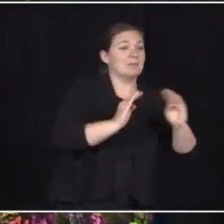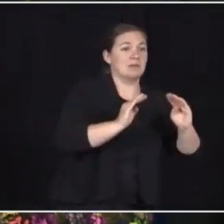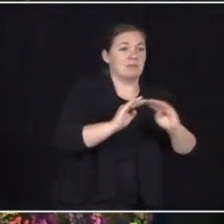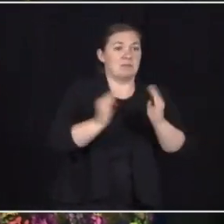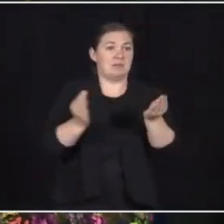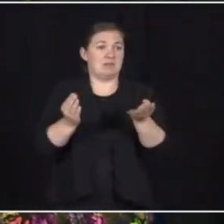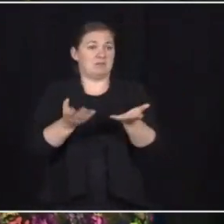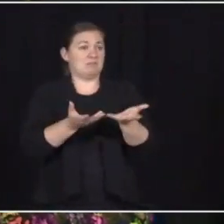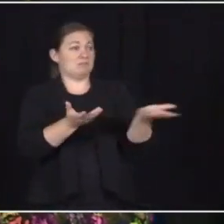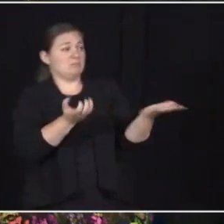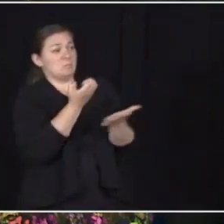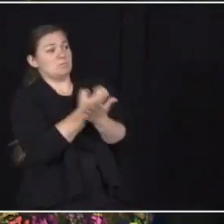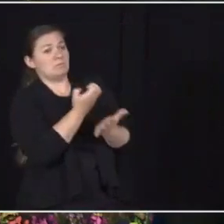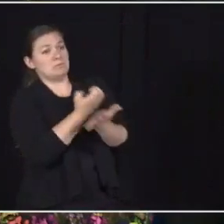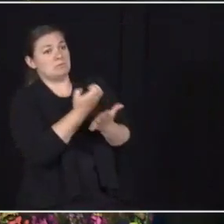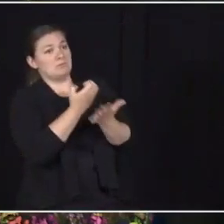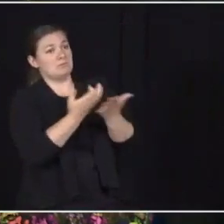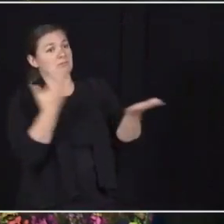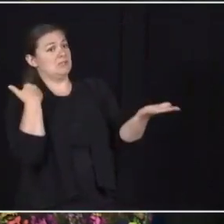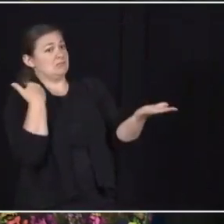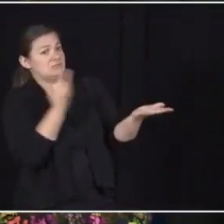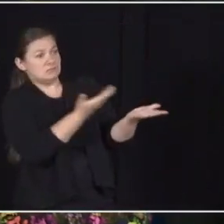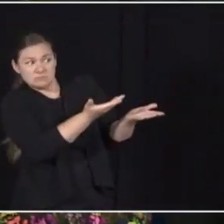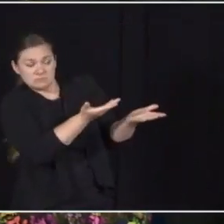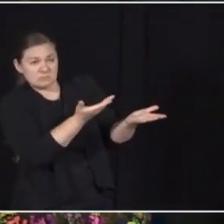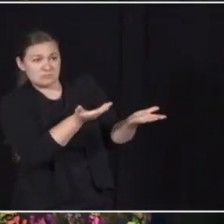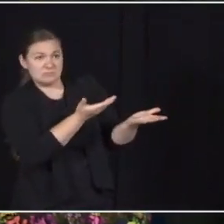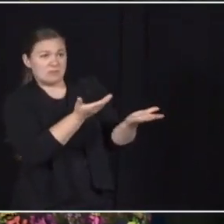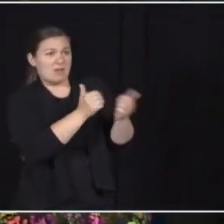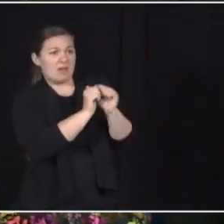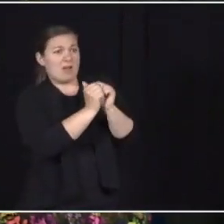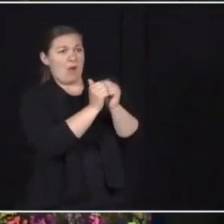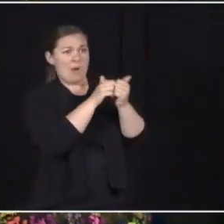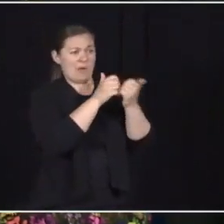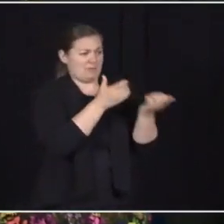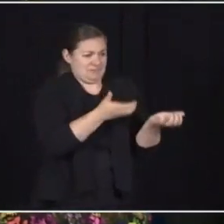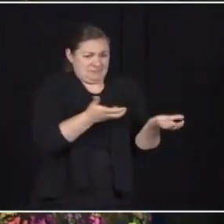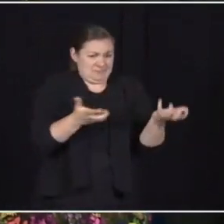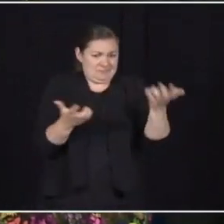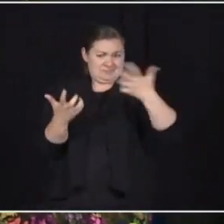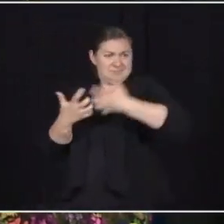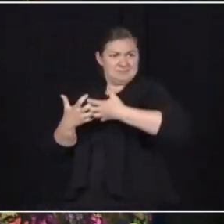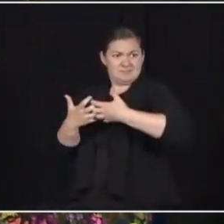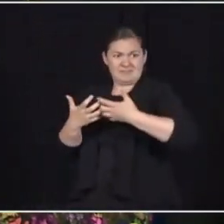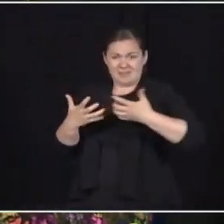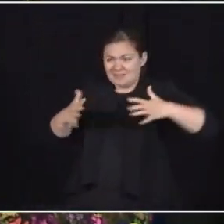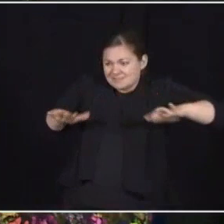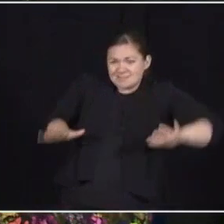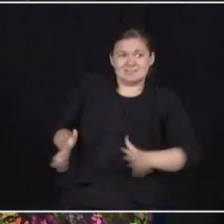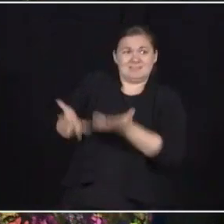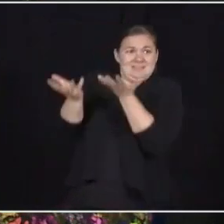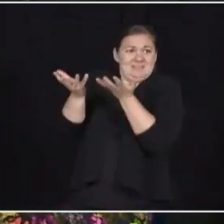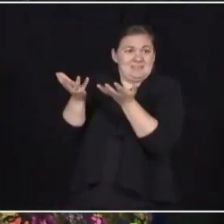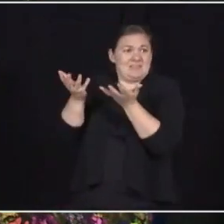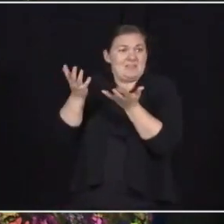You've got all of your economic ministers there. To touch on these files. How do you or how did they give these sectors